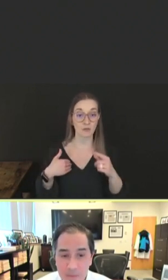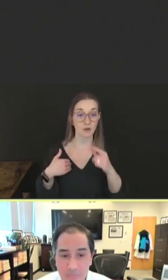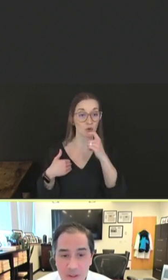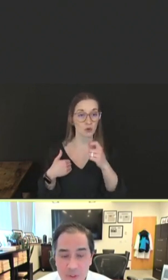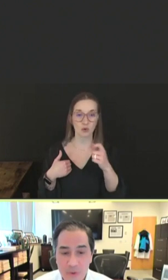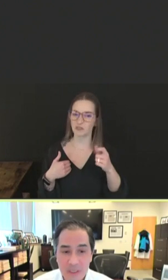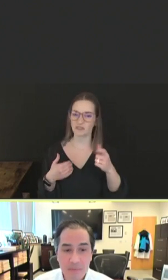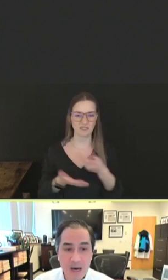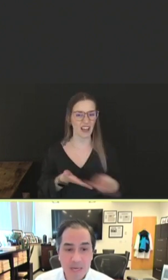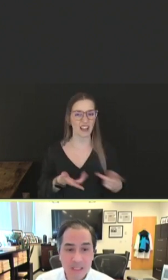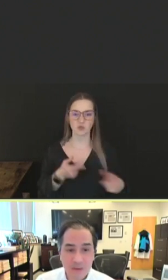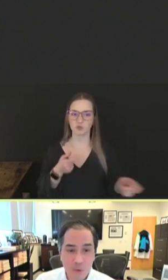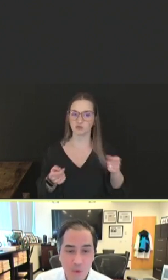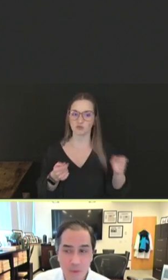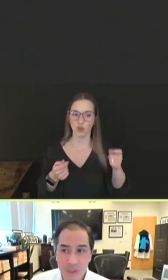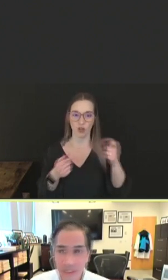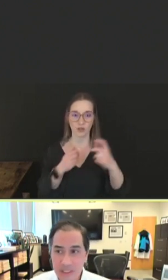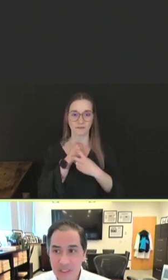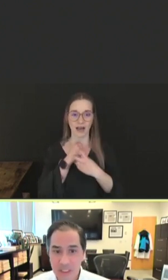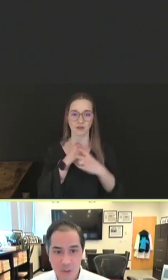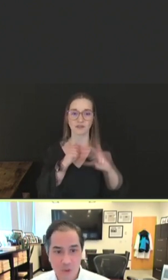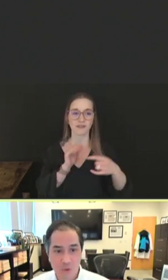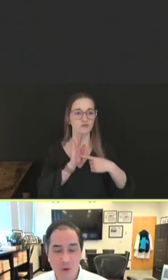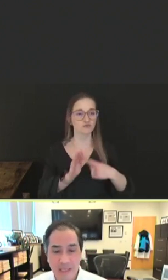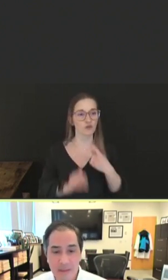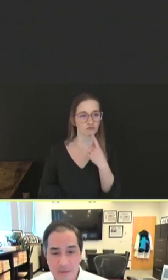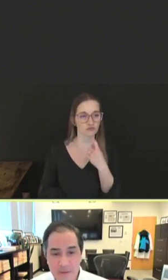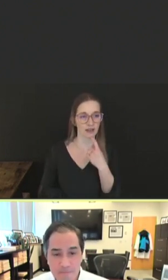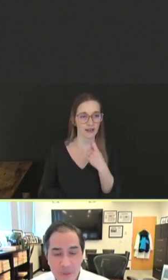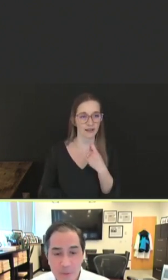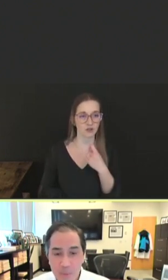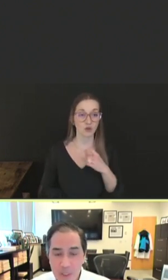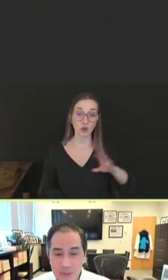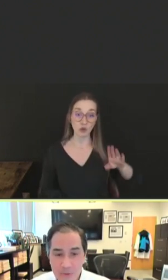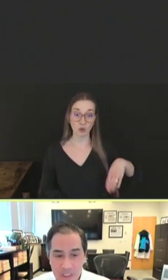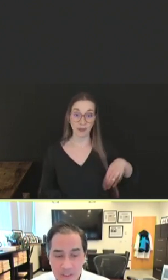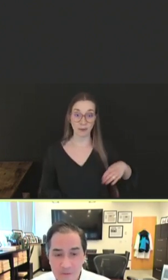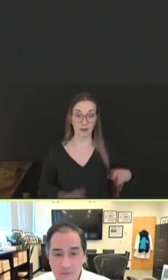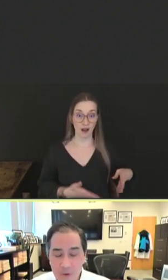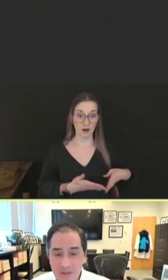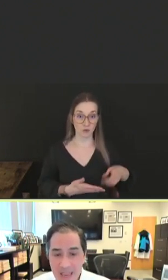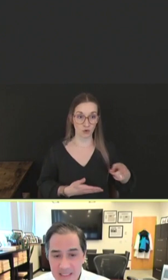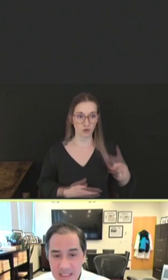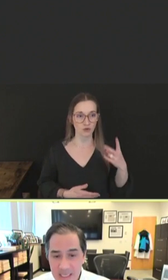So in the bottom left corner, we see the six control animals, but we also see four vaccinated